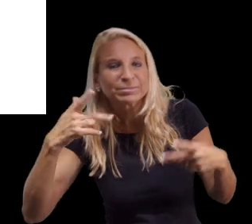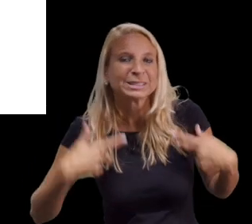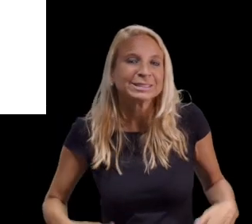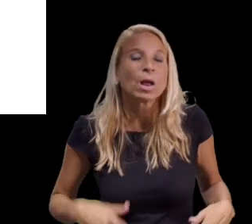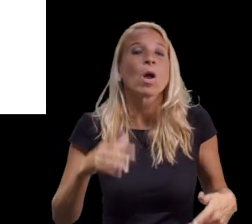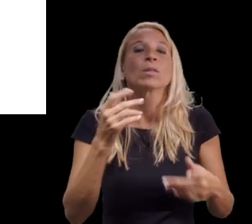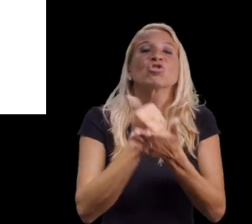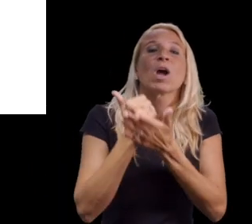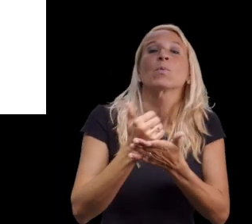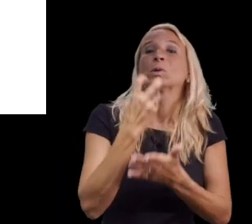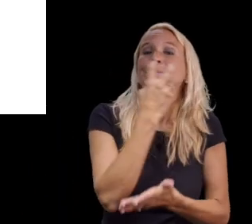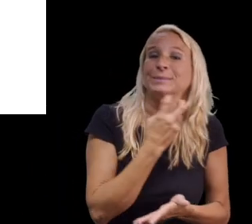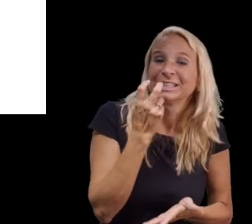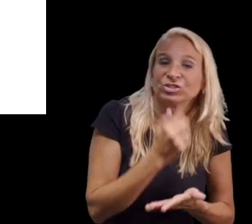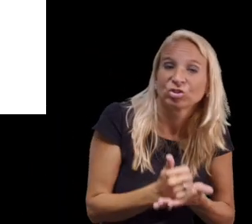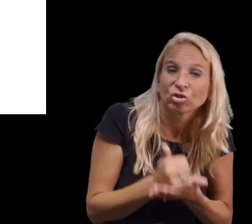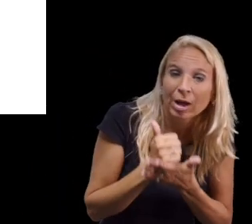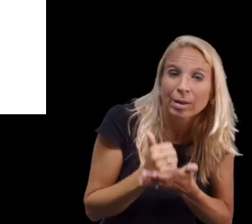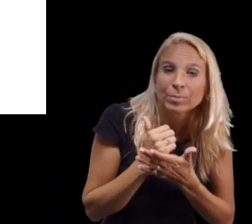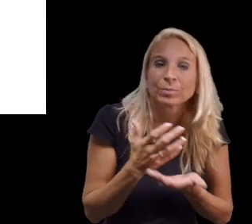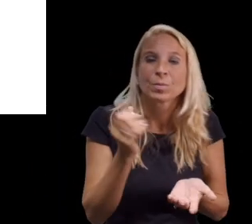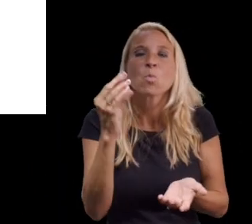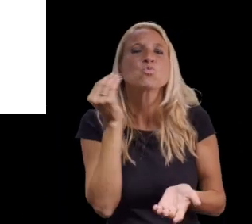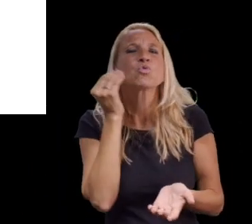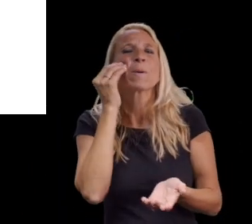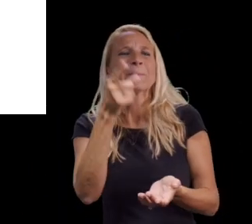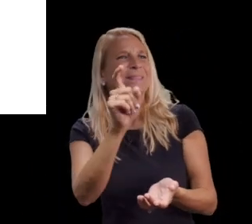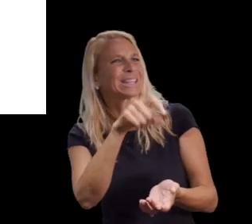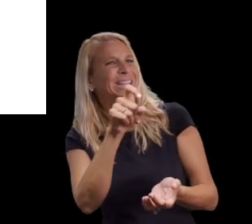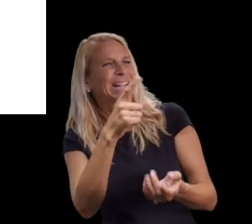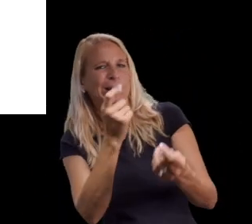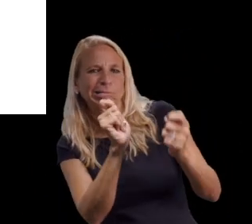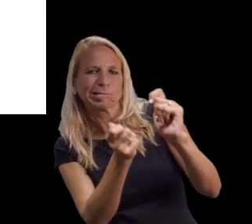and speech therapies, minor home modifications,